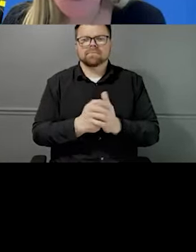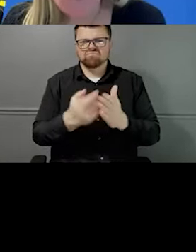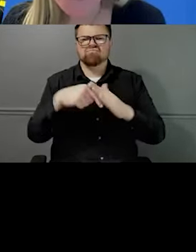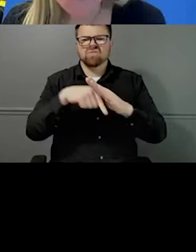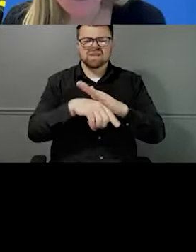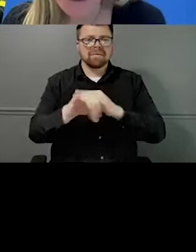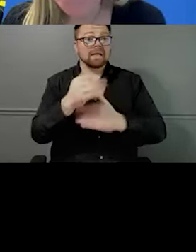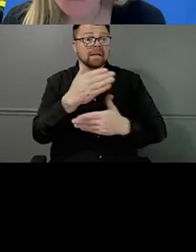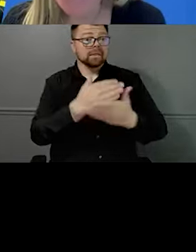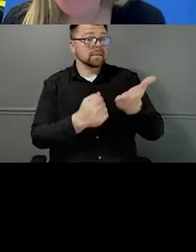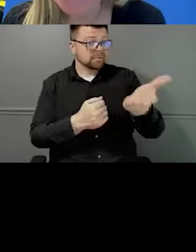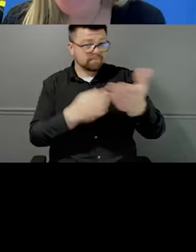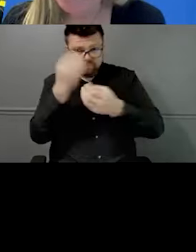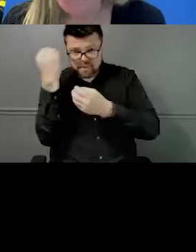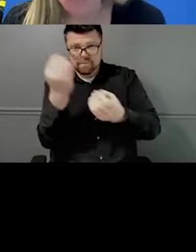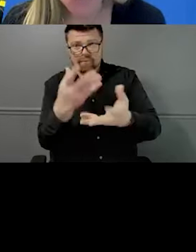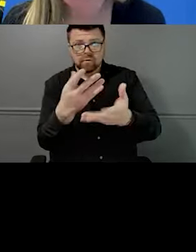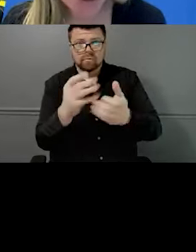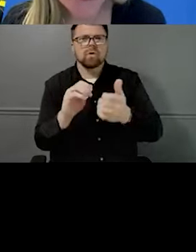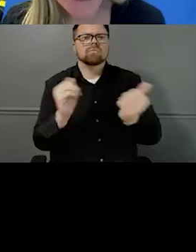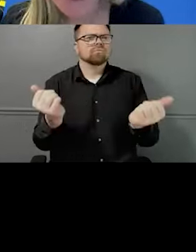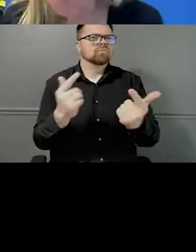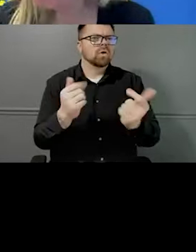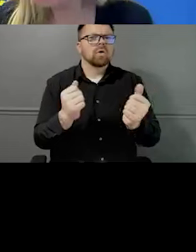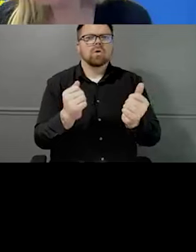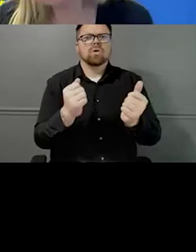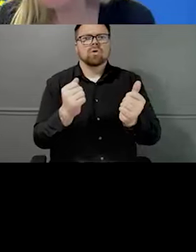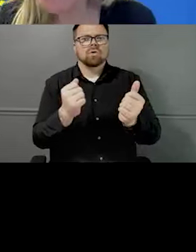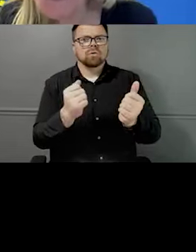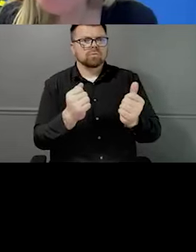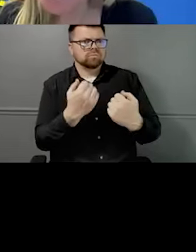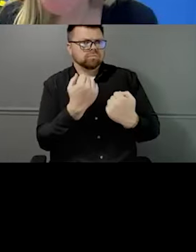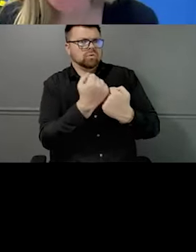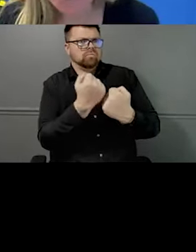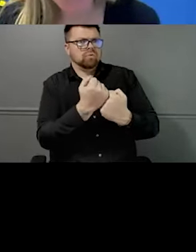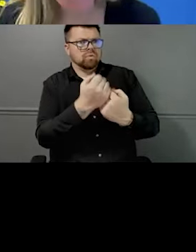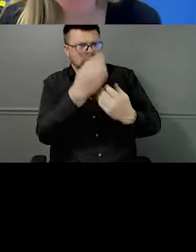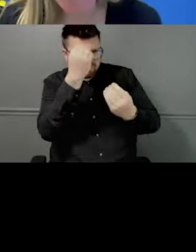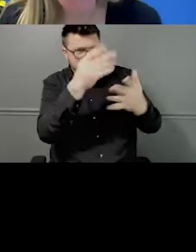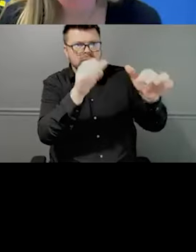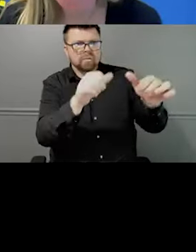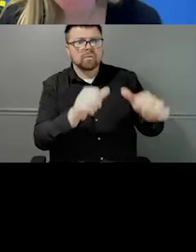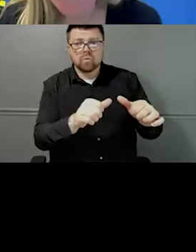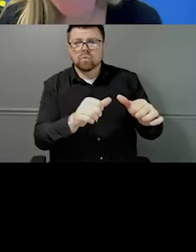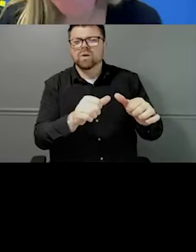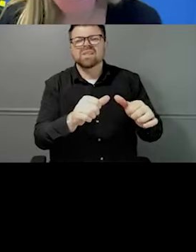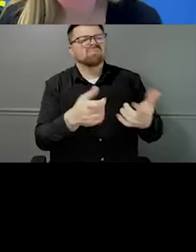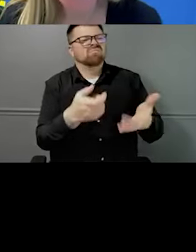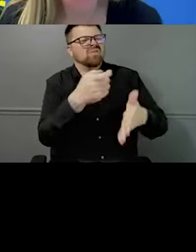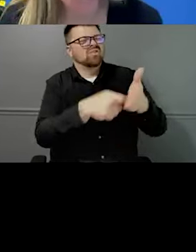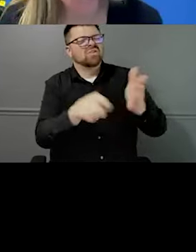please disclose all in-kind contributions, with an estimated dollar value of 5,000 or